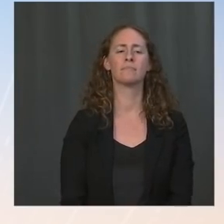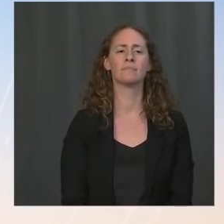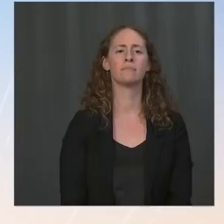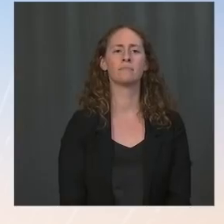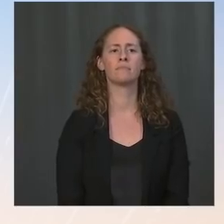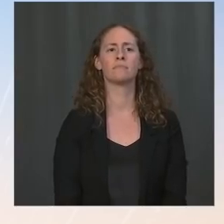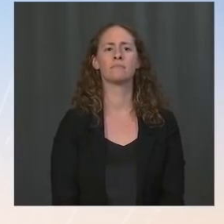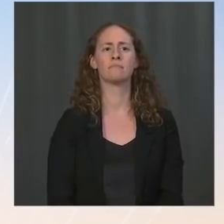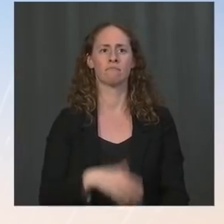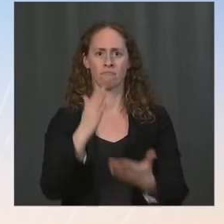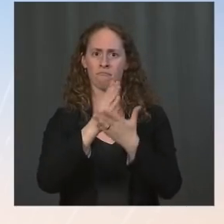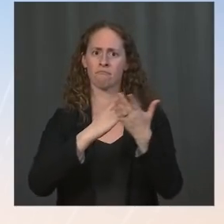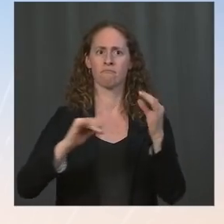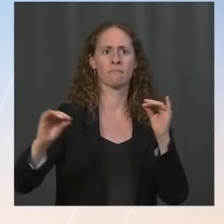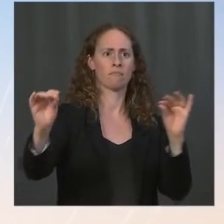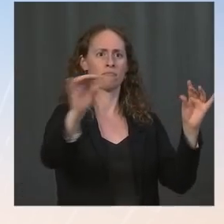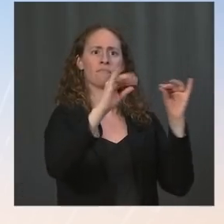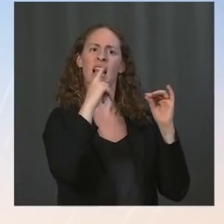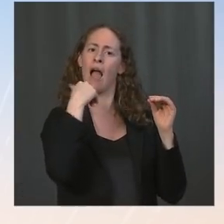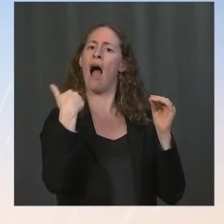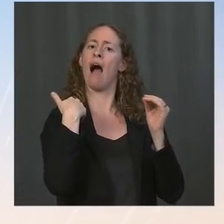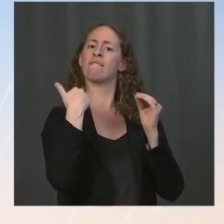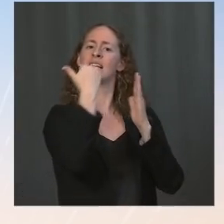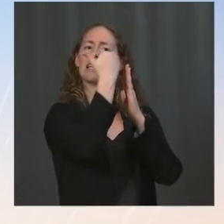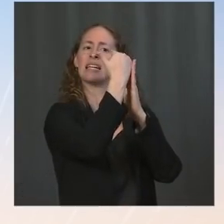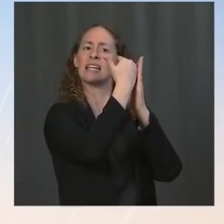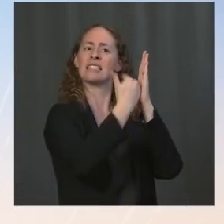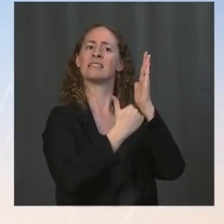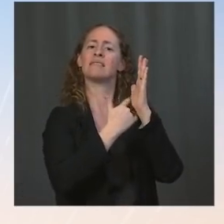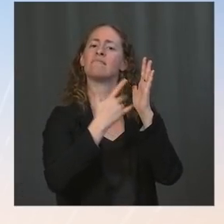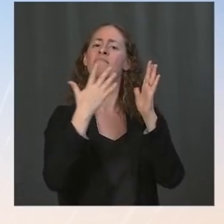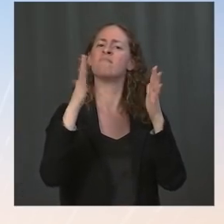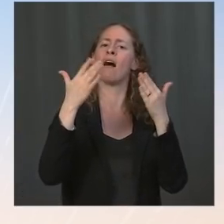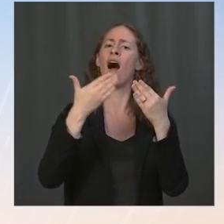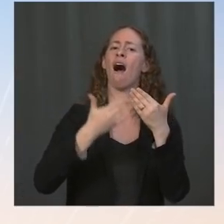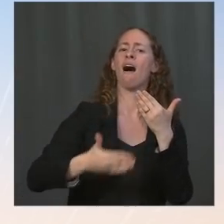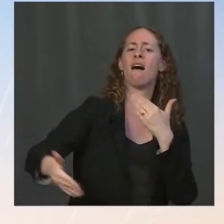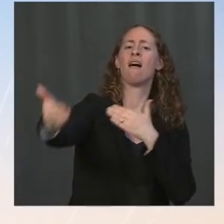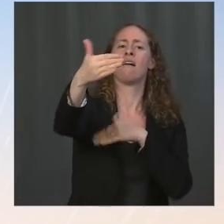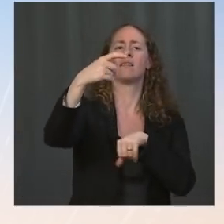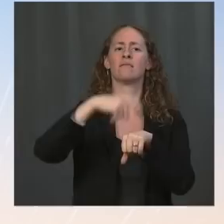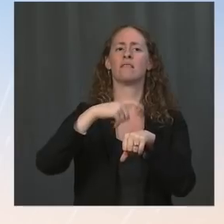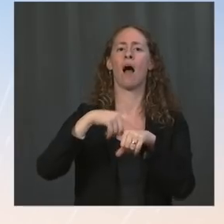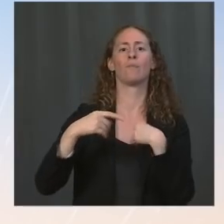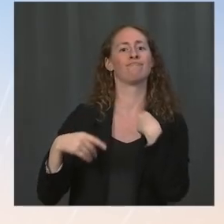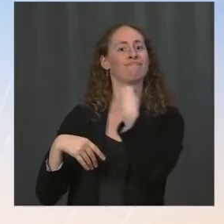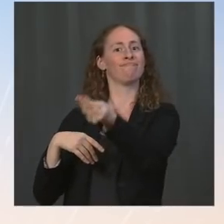proactive list of Afghans or any individuals who wanted to leave the country to the Taliban are inaccurate.